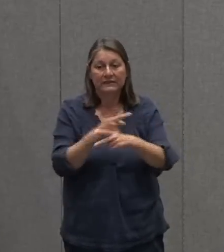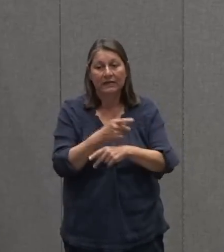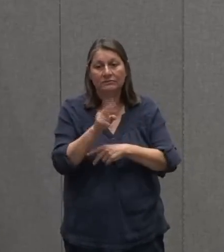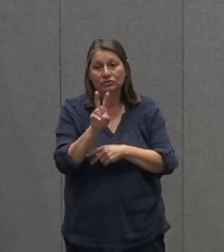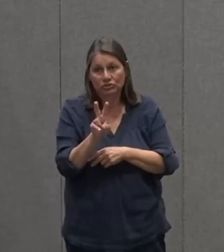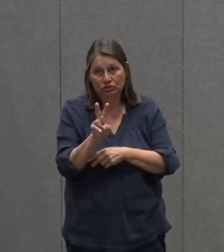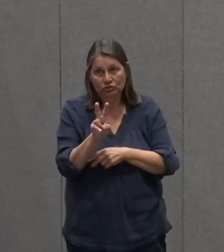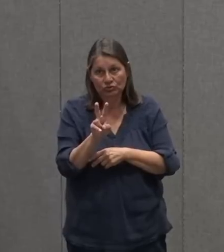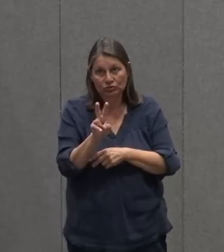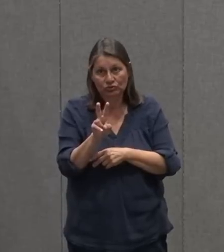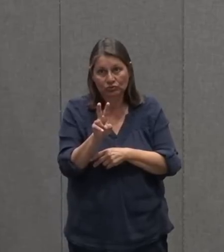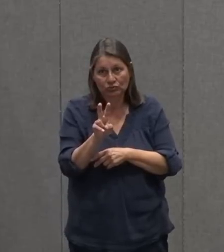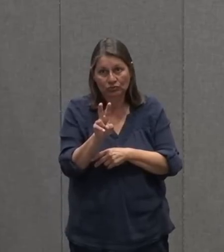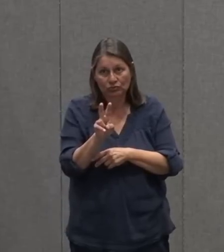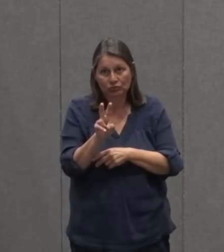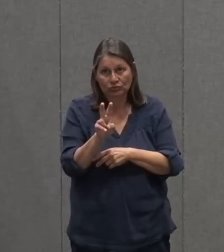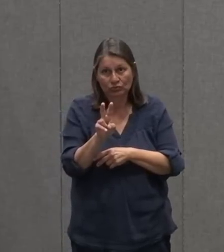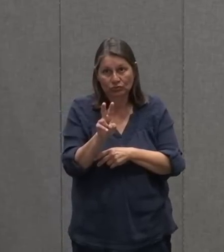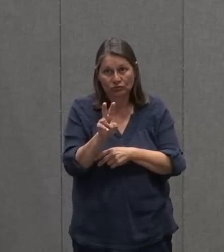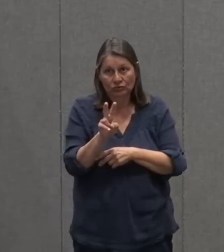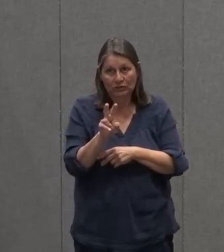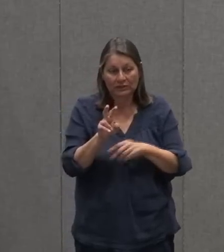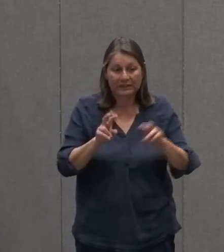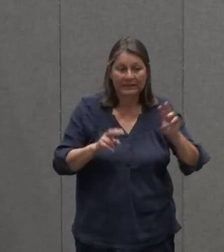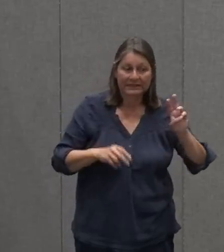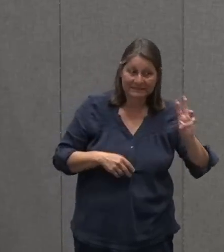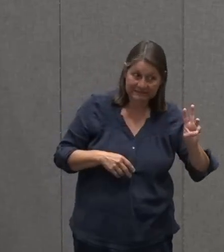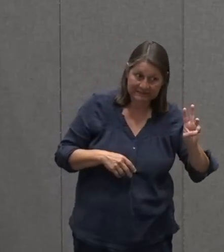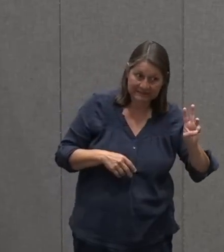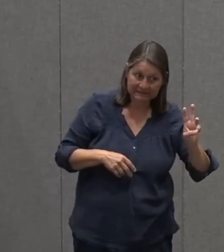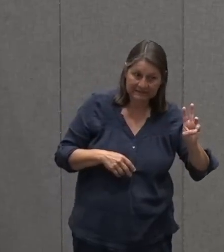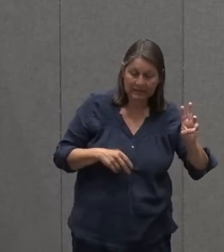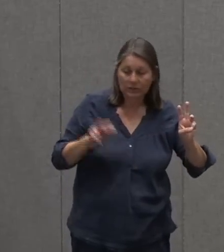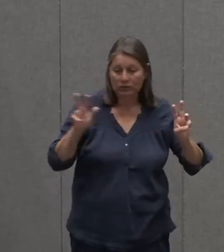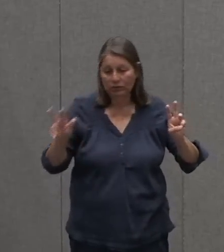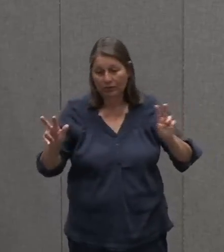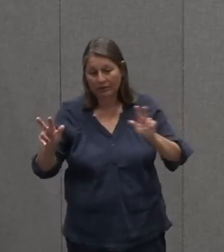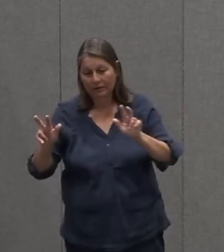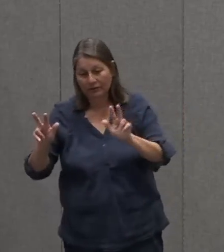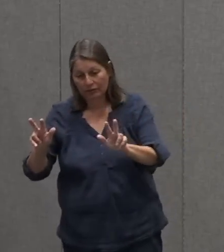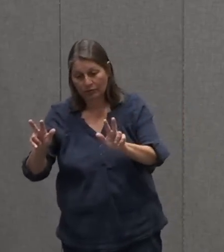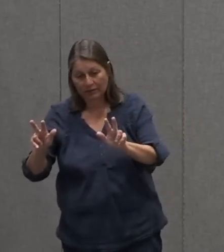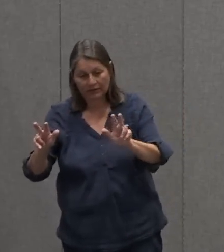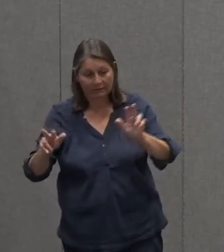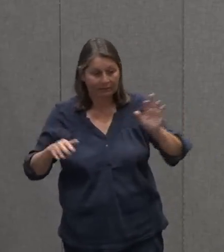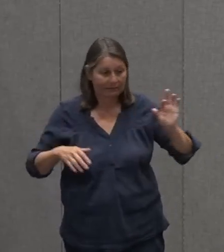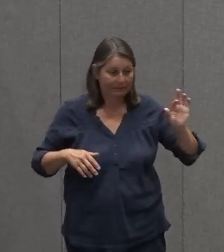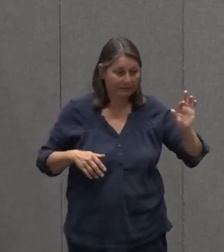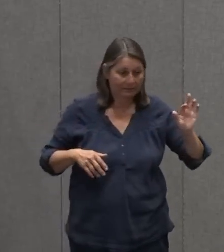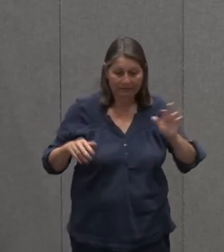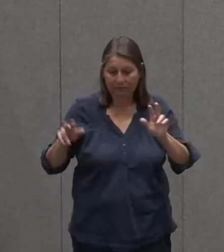six is a multiple, three times three, nine is a multiple of three.